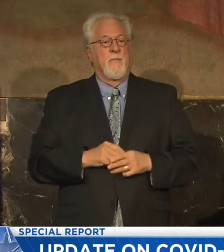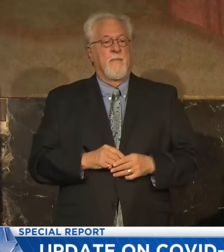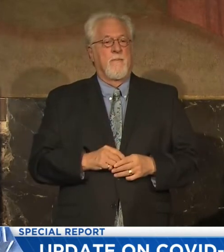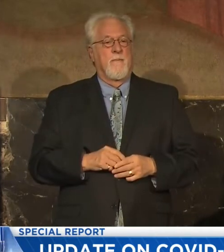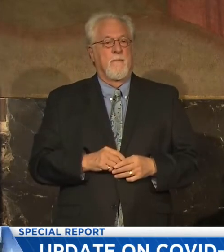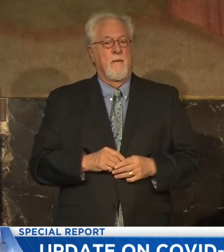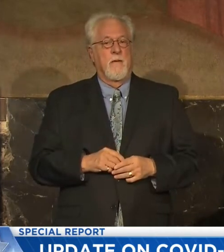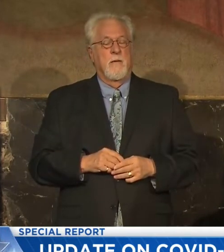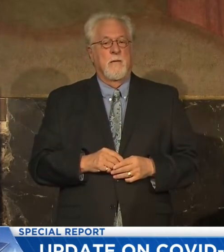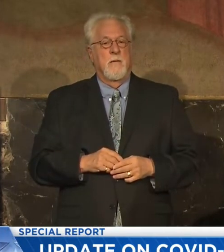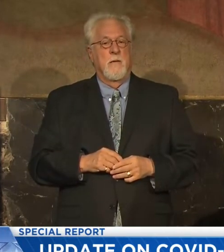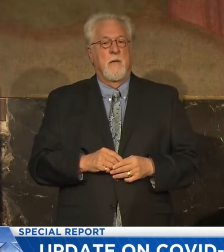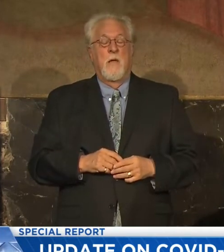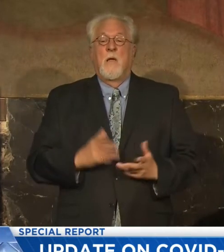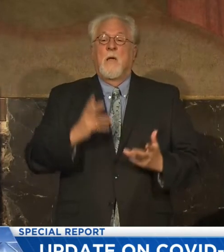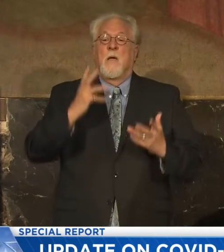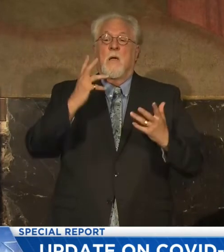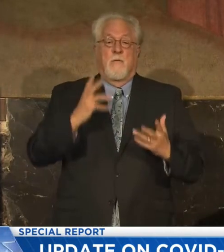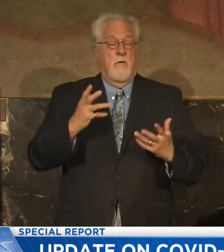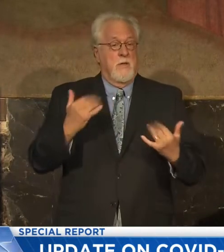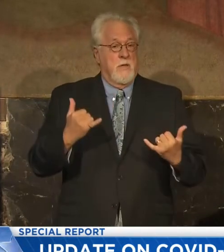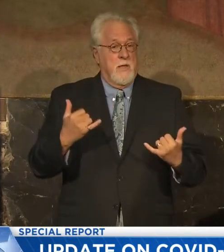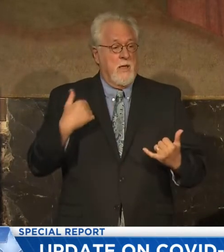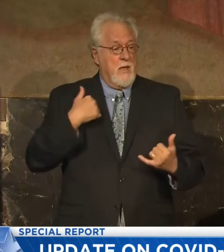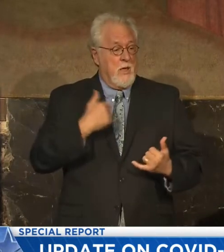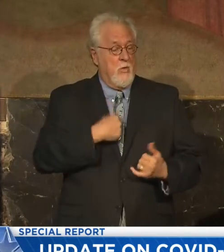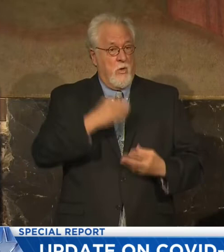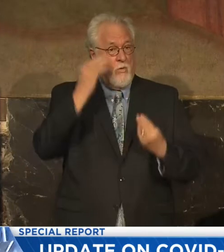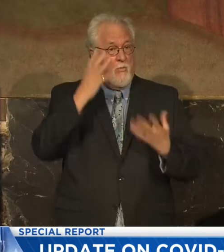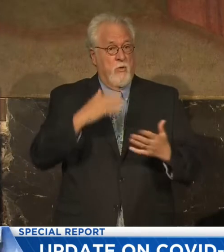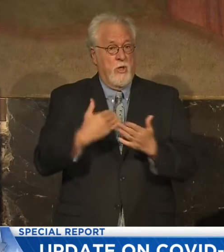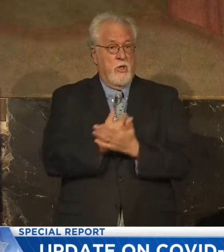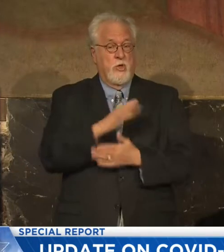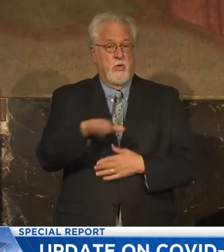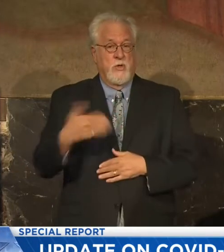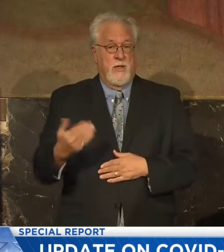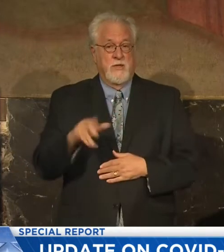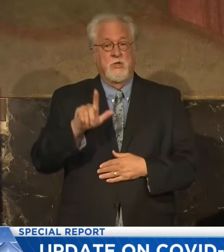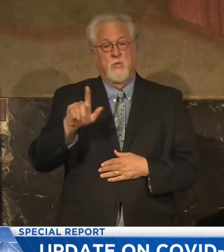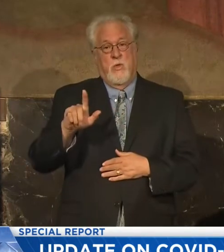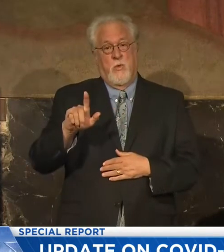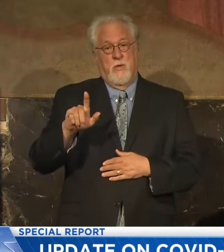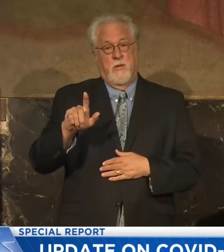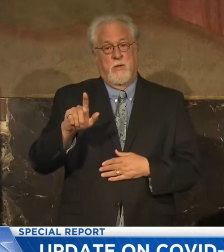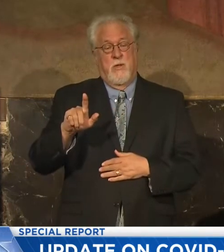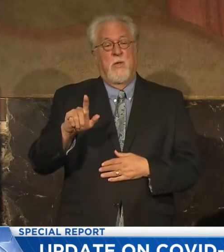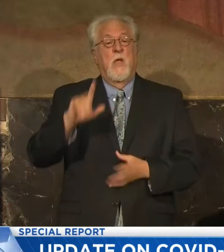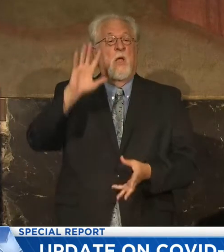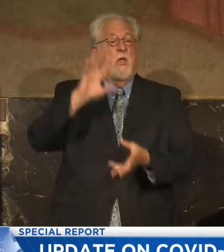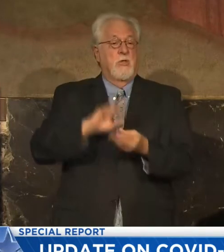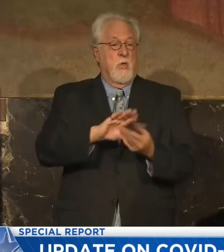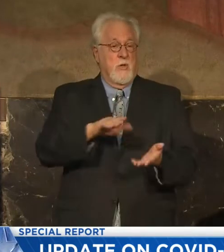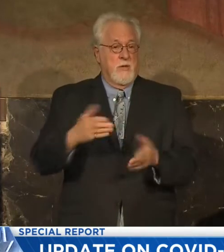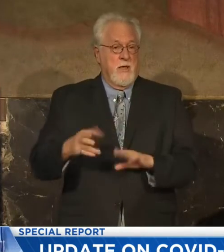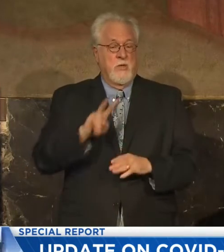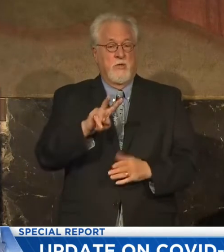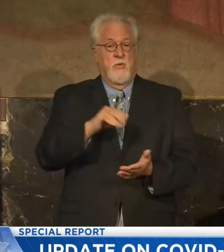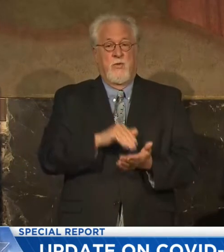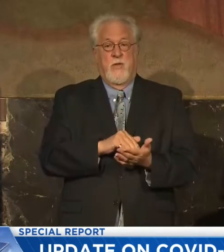RECOMMENDS SURVEILLANCE I THINK IS WHAT THEY'RE CALLING IT THAT YOU TEST SYMPTOMATIC AND ASYMPTOMATIC INDIVIDUALS.